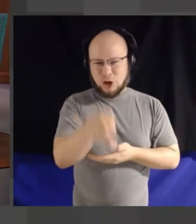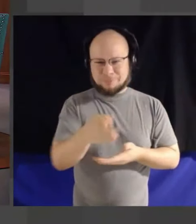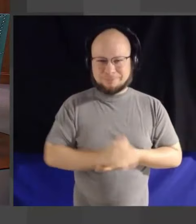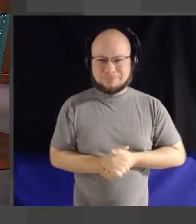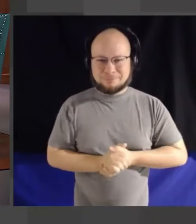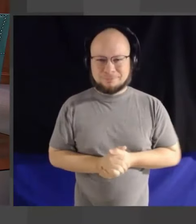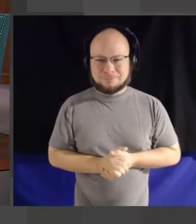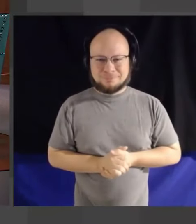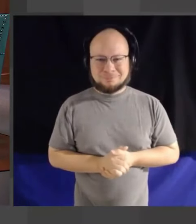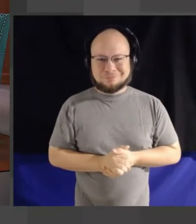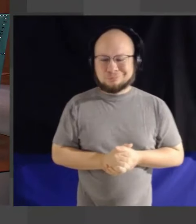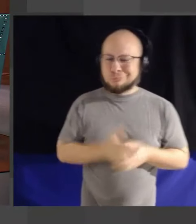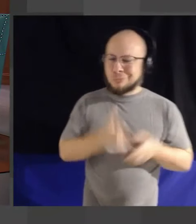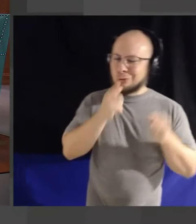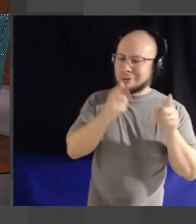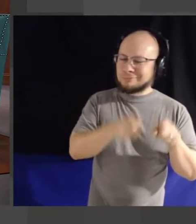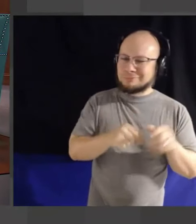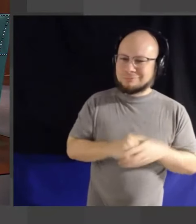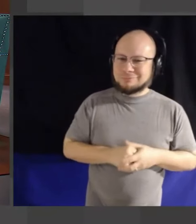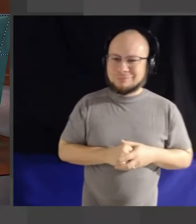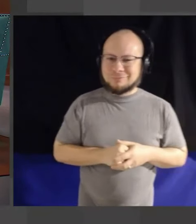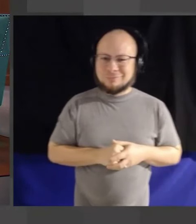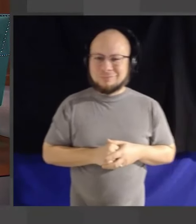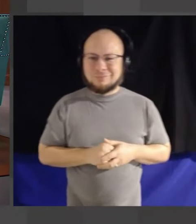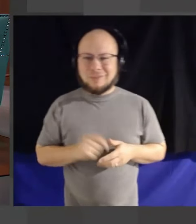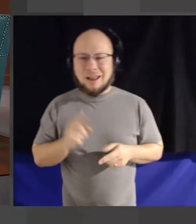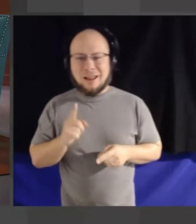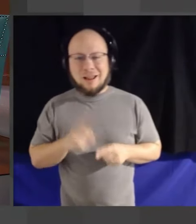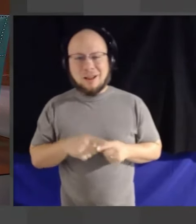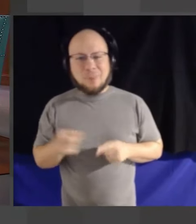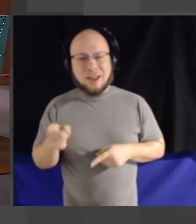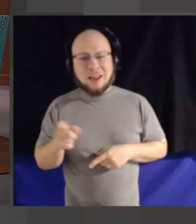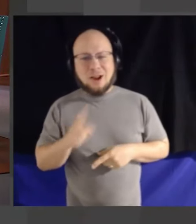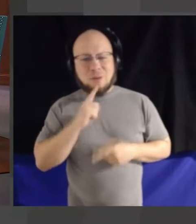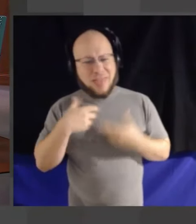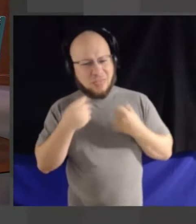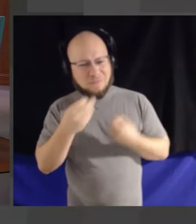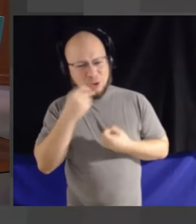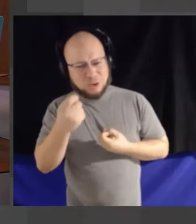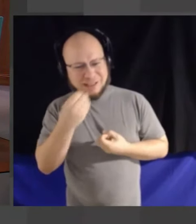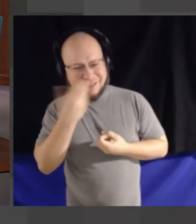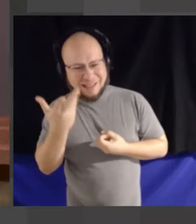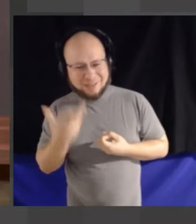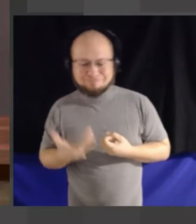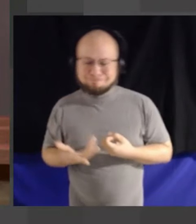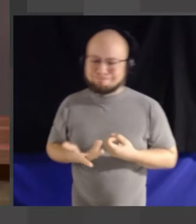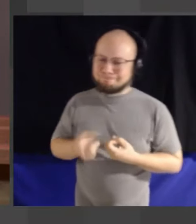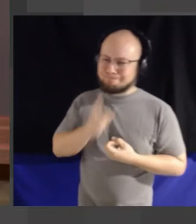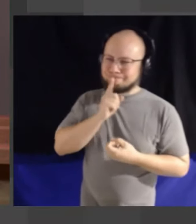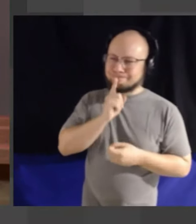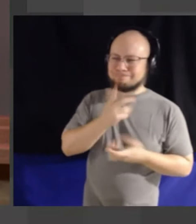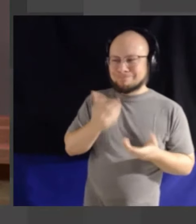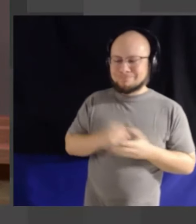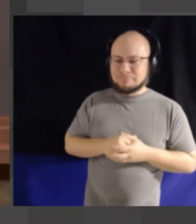GROW THEM AGAIN. I AGREE WITH YOU. BUT THEY ARE HEALTHY. THAT'S TRUE.